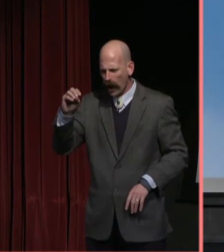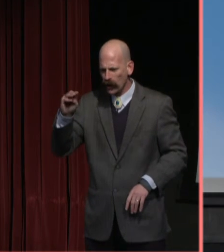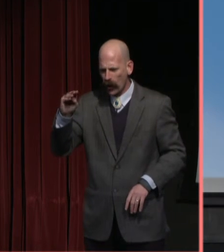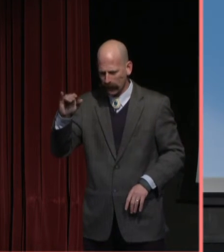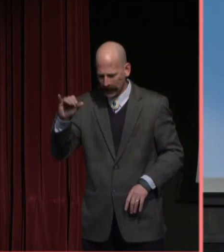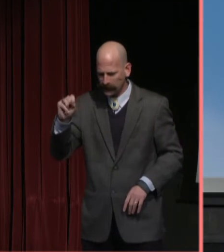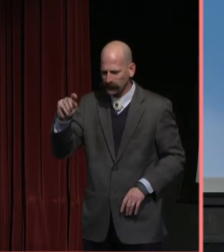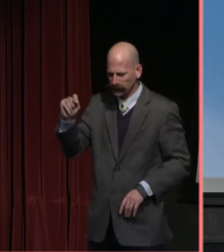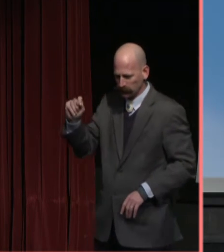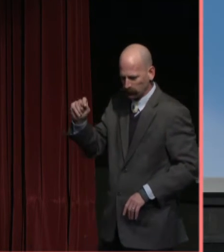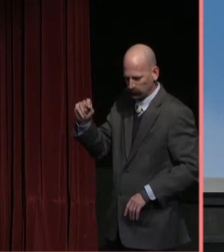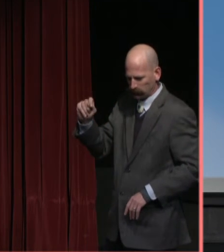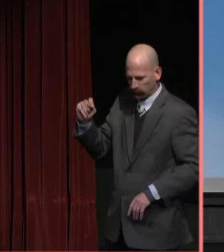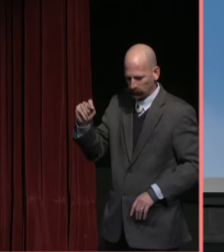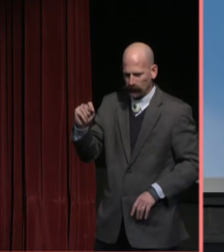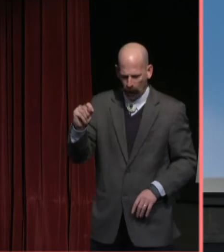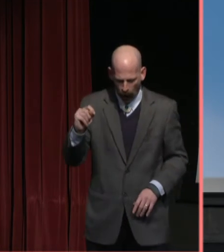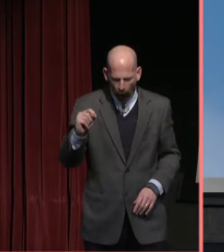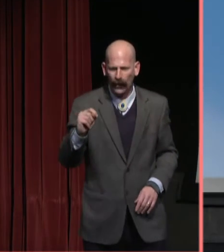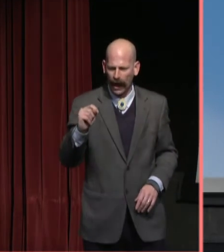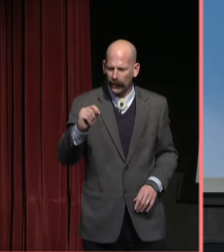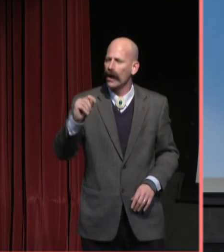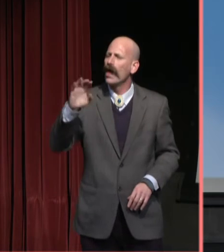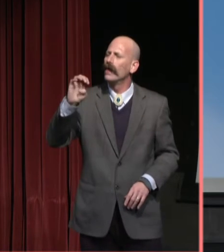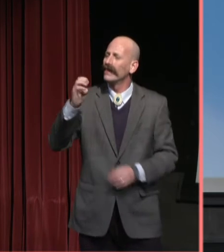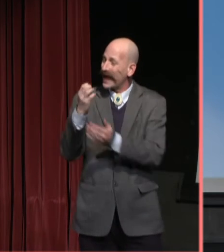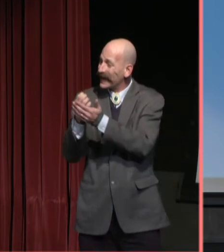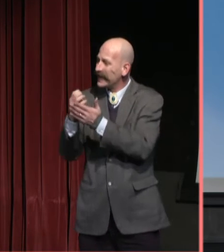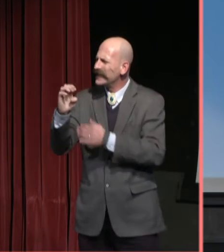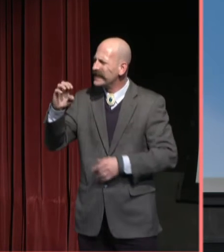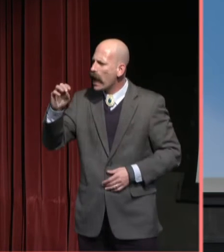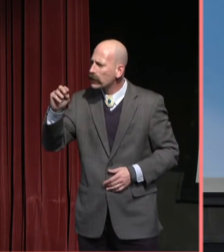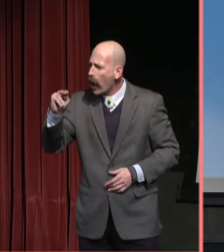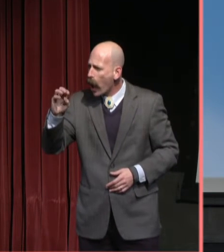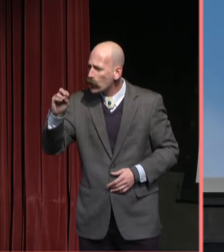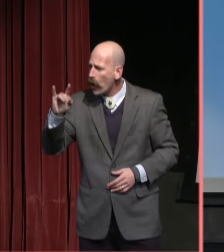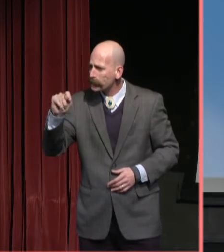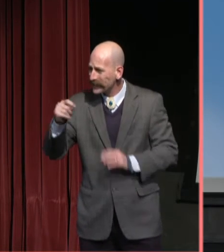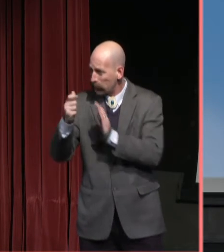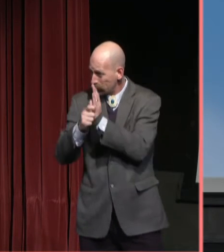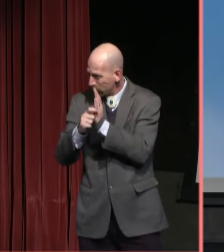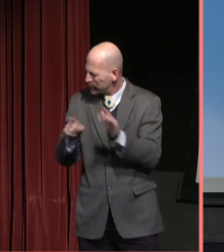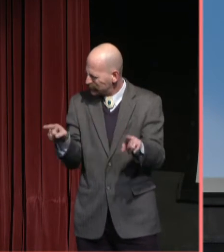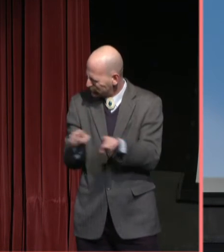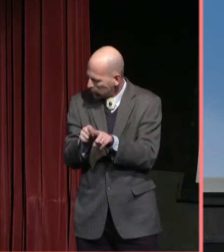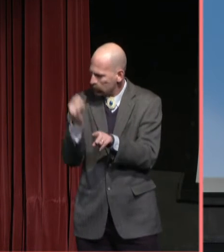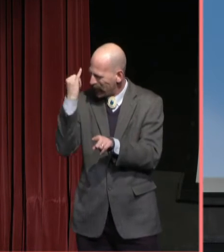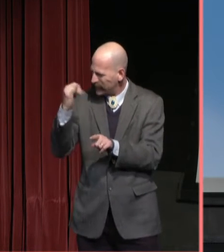In the Economist they wrote, you might think that measuring the levels of greenhouse gas